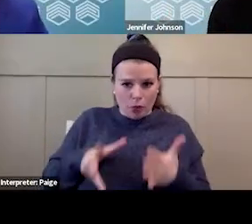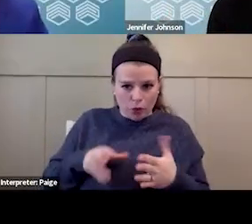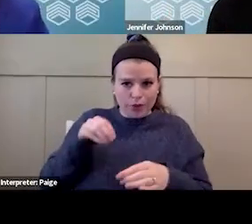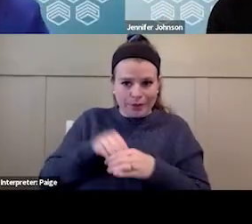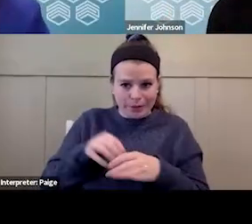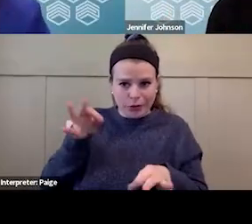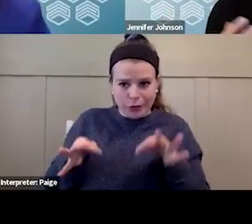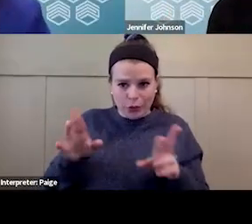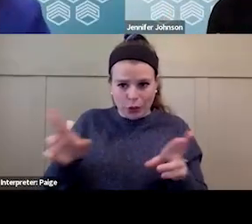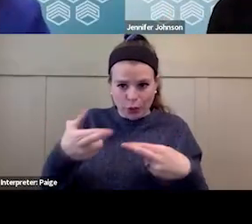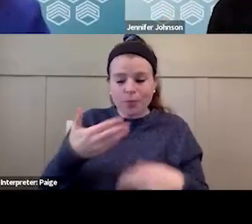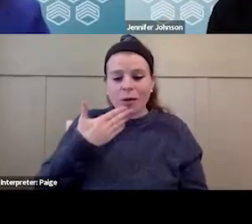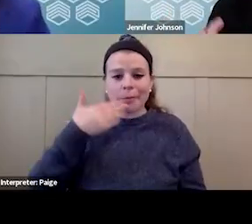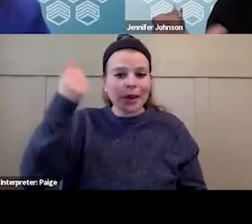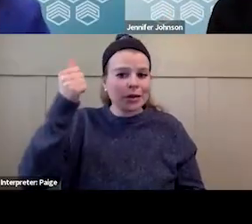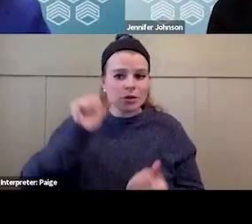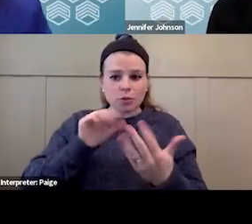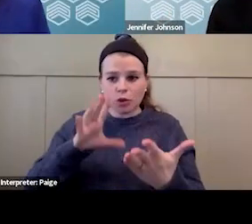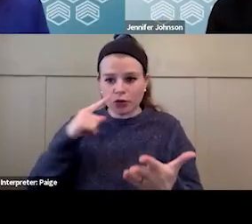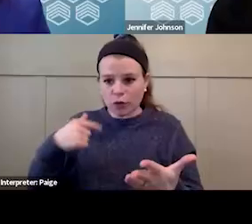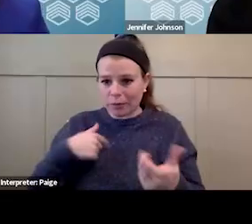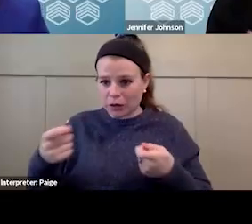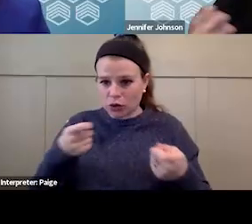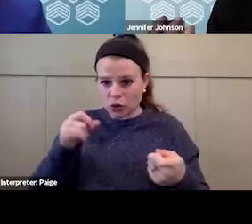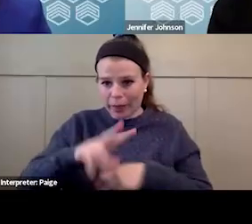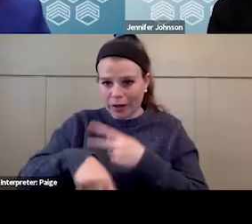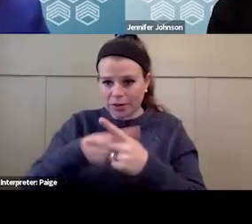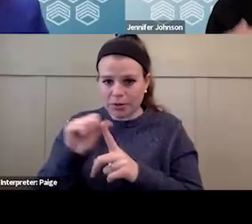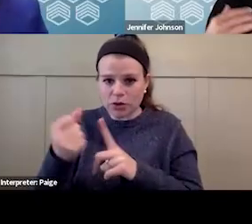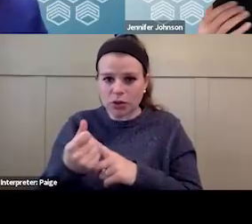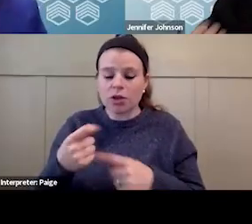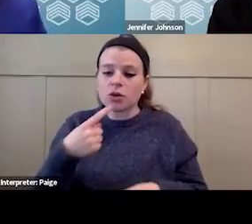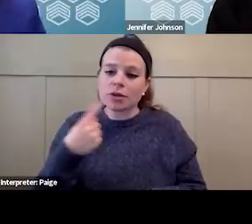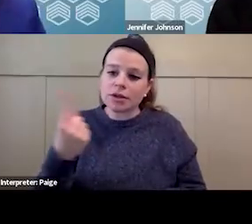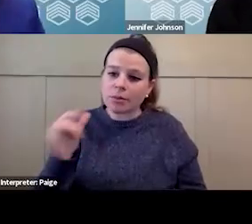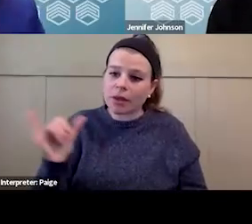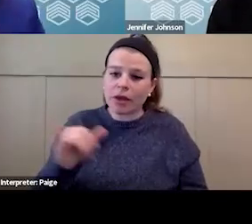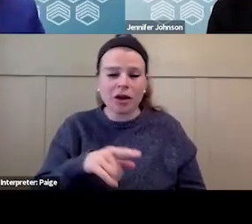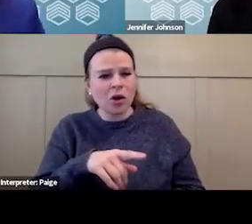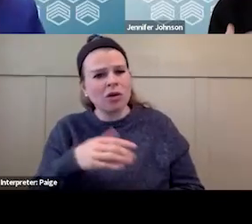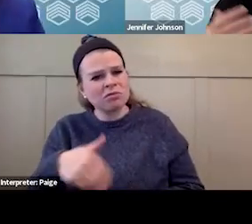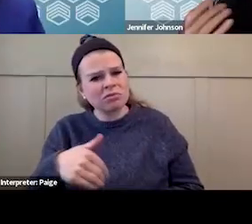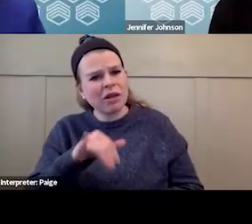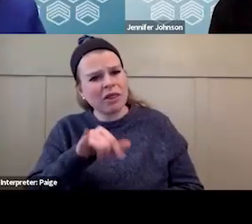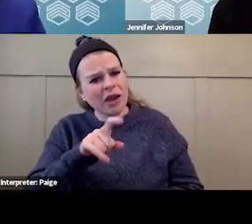The best way for me to control those situations is to say something like, "That must be frightening. Are you okay?